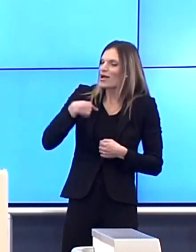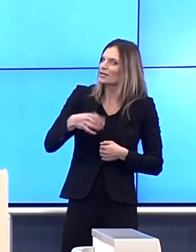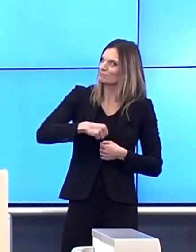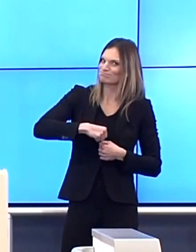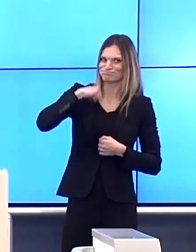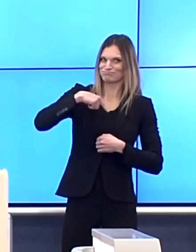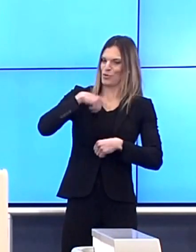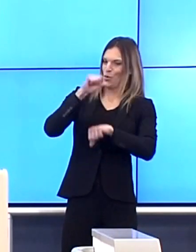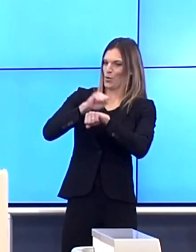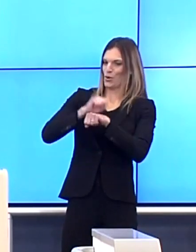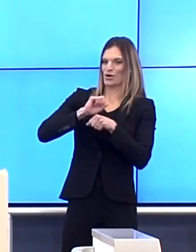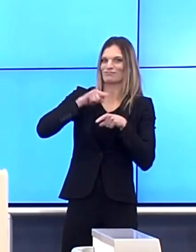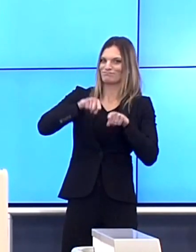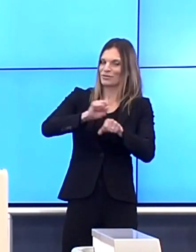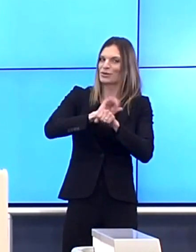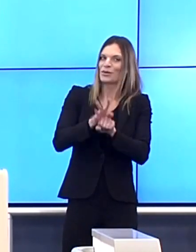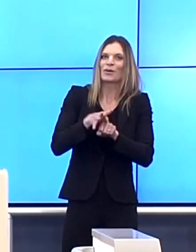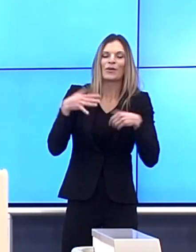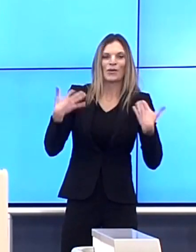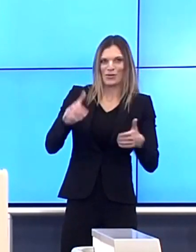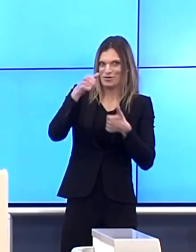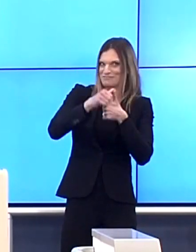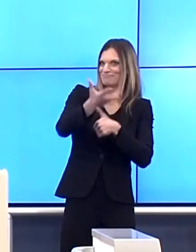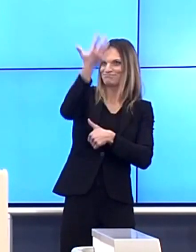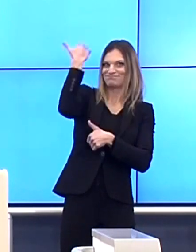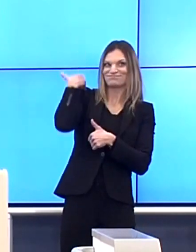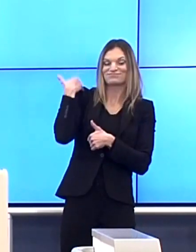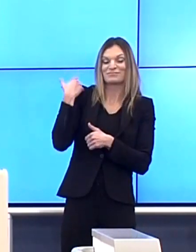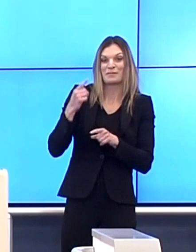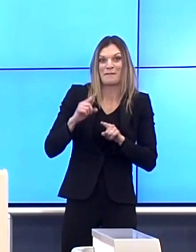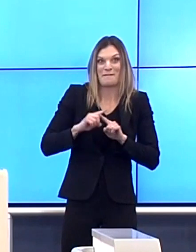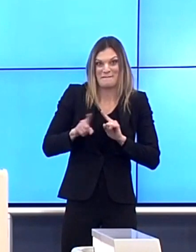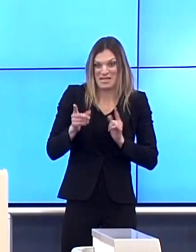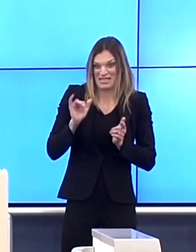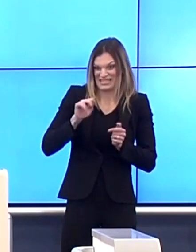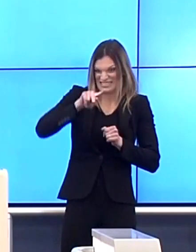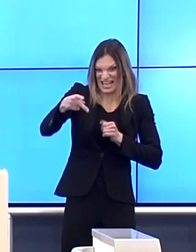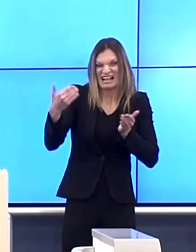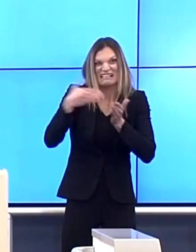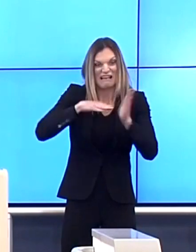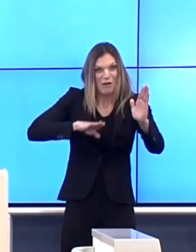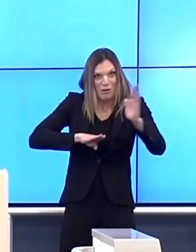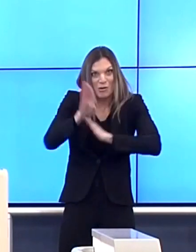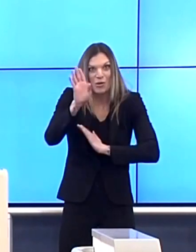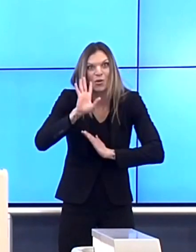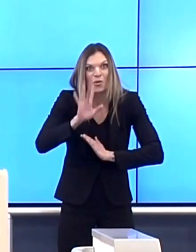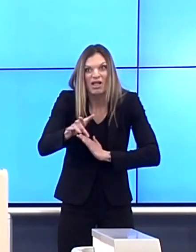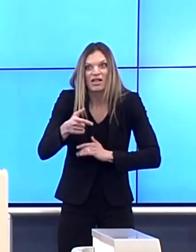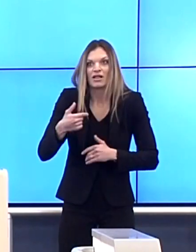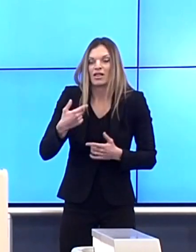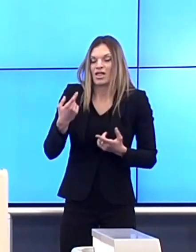TO STAY ON THE FRONT LINE AND BE A HERO AS WE REFER TO THEM. A HERO AS WE REFER TO THEM. BUT SHE CONFESSED THAT SHE BUT SHE CONFESSED THAT SHE WASN’T SURE IF SHE COULD GET